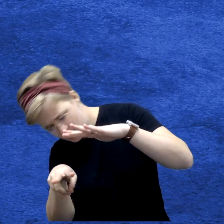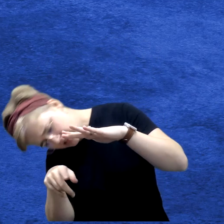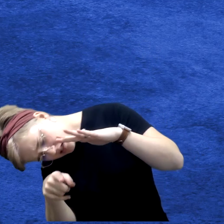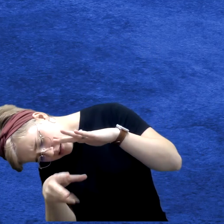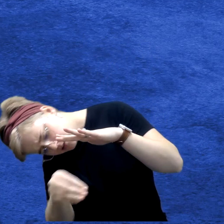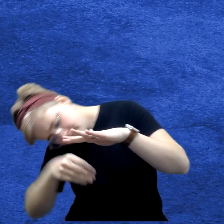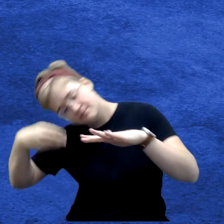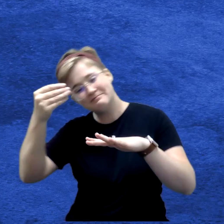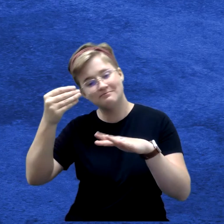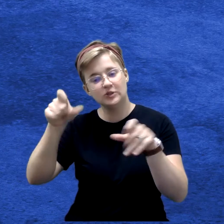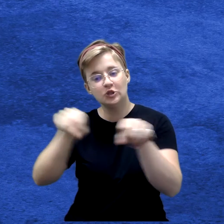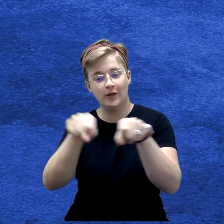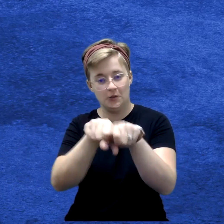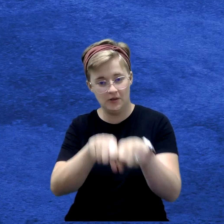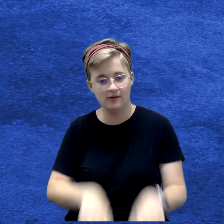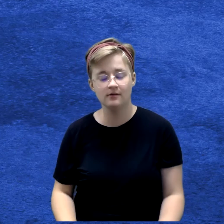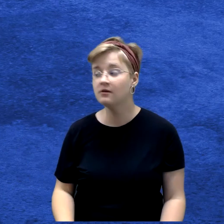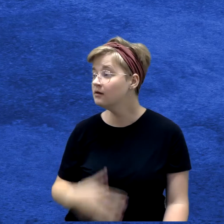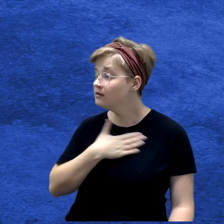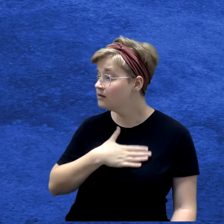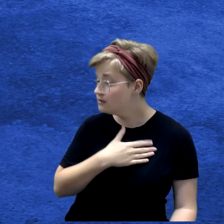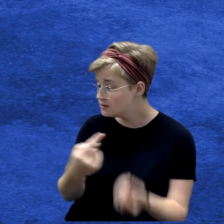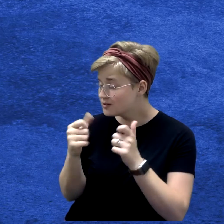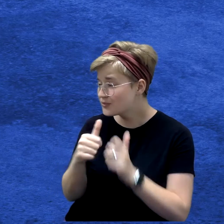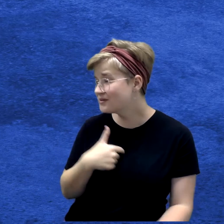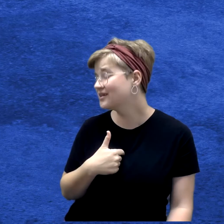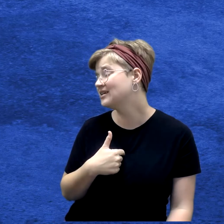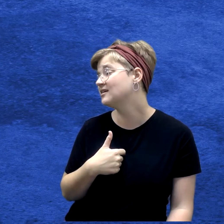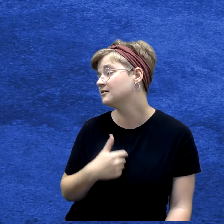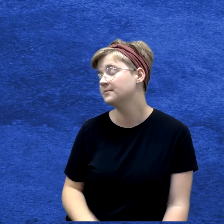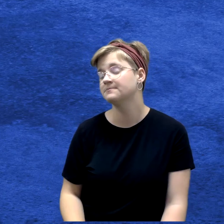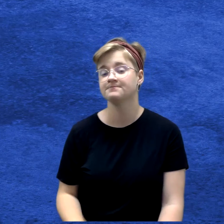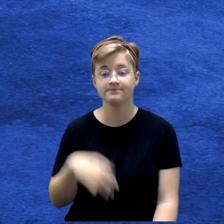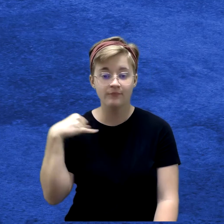“Please come with me?” Josh leaned in the bedroom doorway.